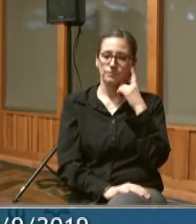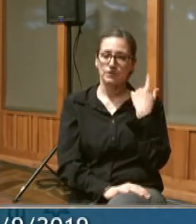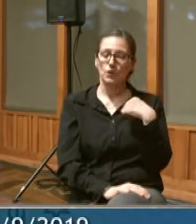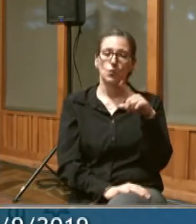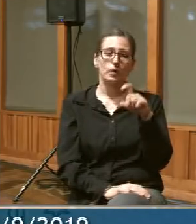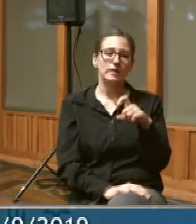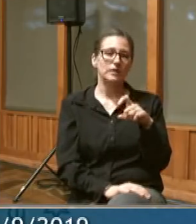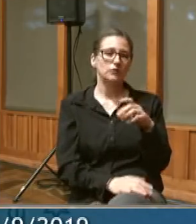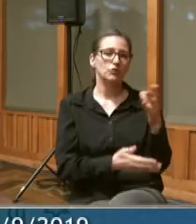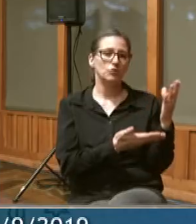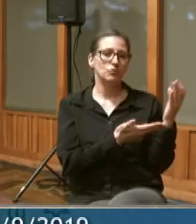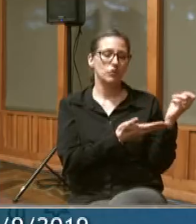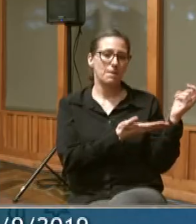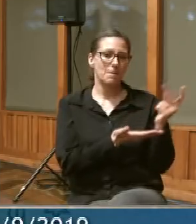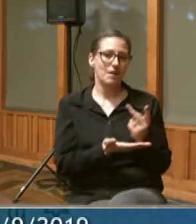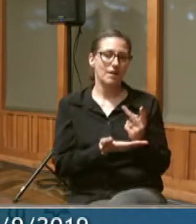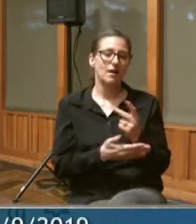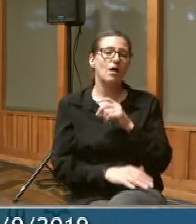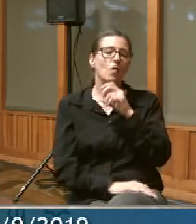IS VERY IMPORTANT AND I THINK WE